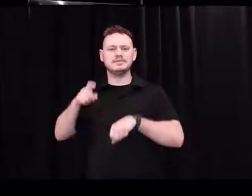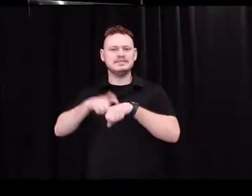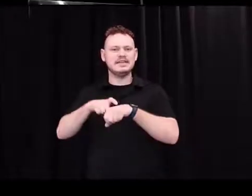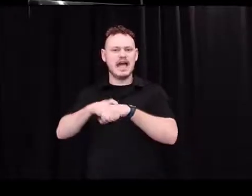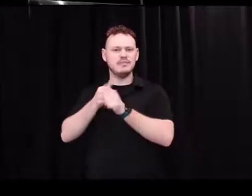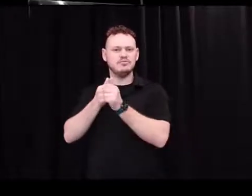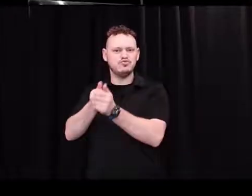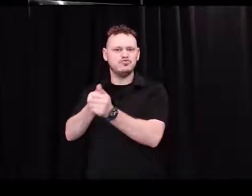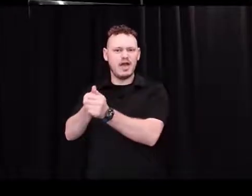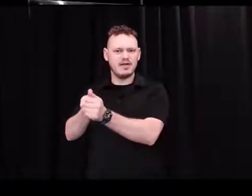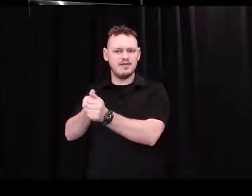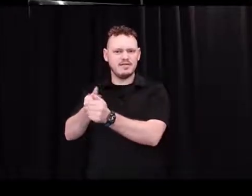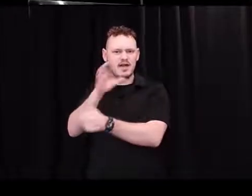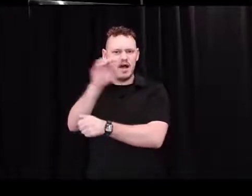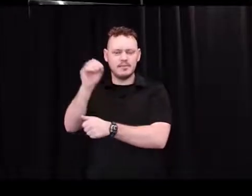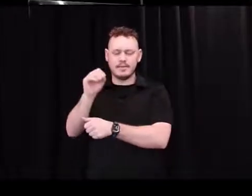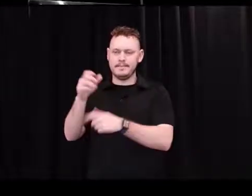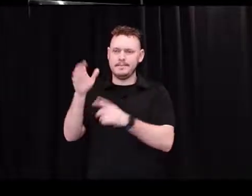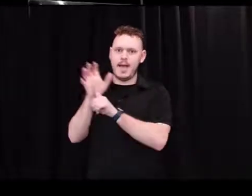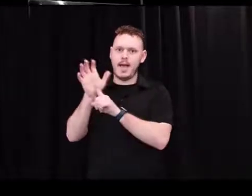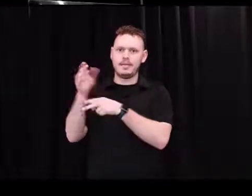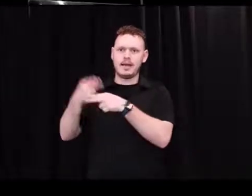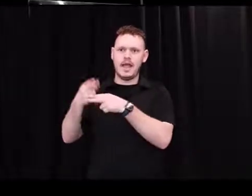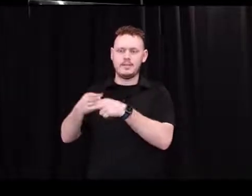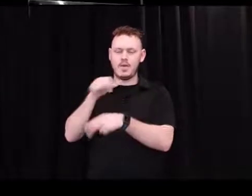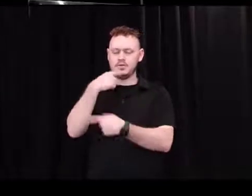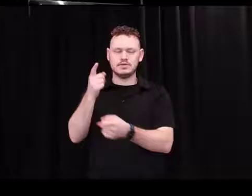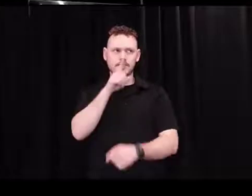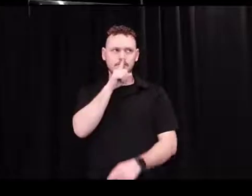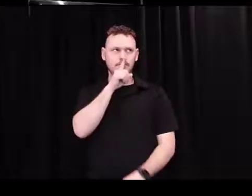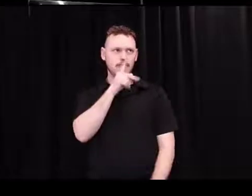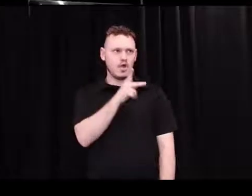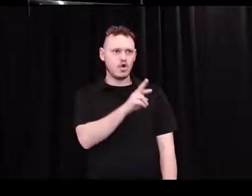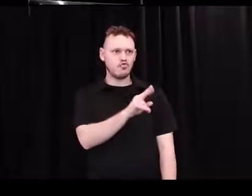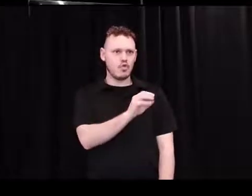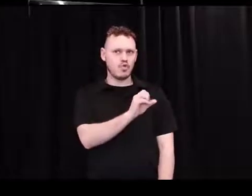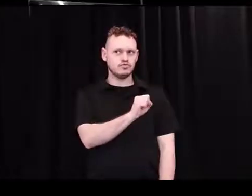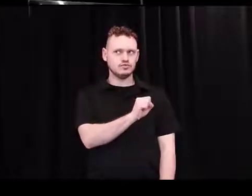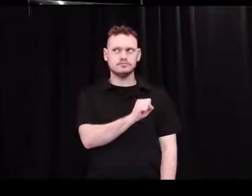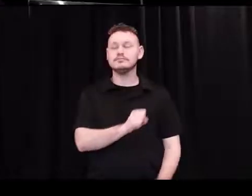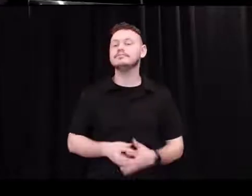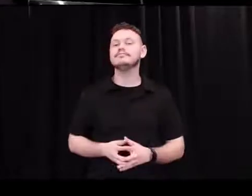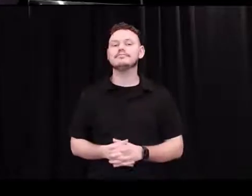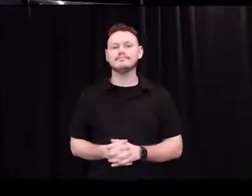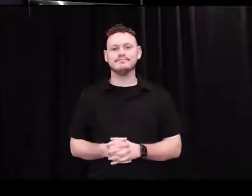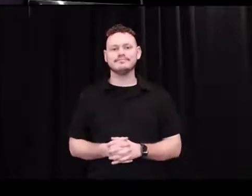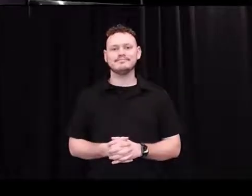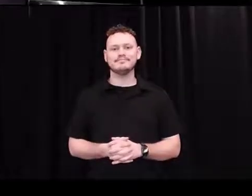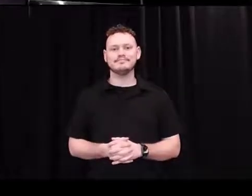very very popular so I won't mention their name- Kronos- but they they had this this really cool,